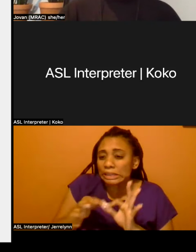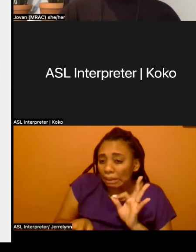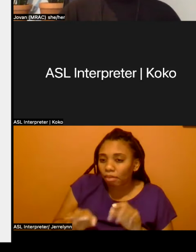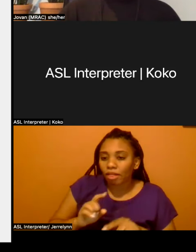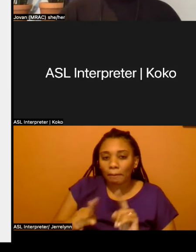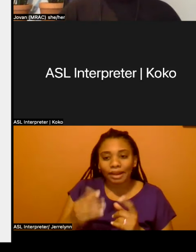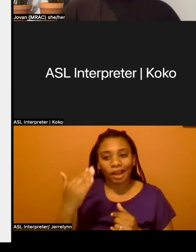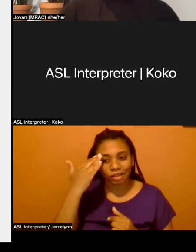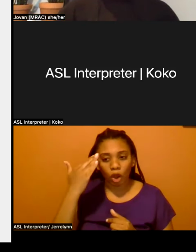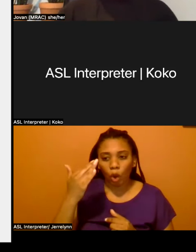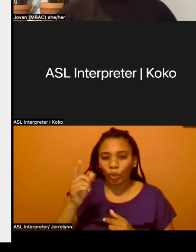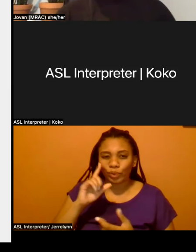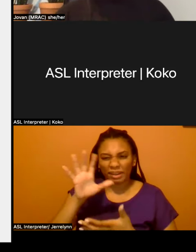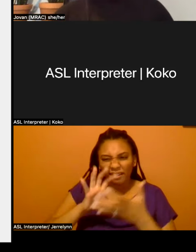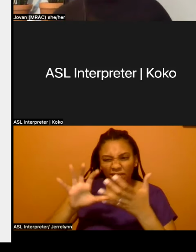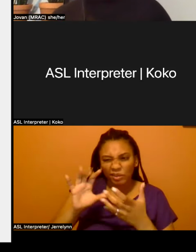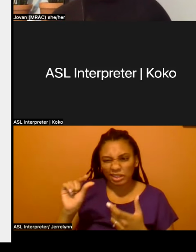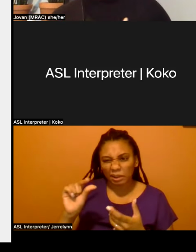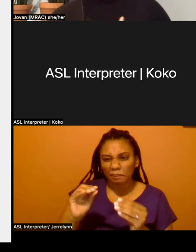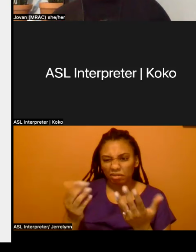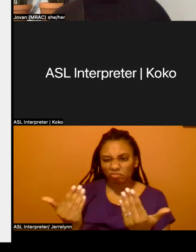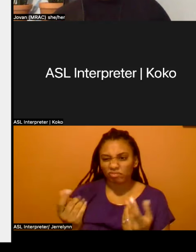All right, so let's talk about these groupings.